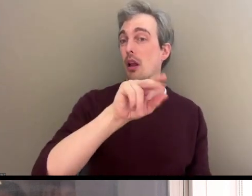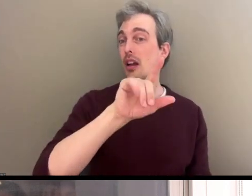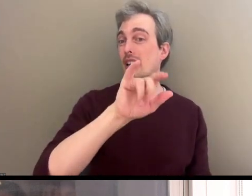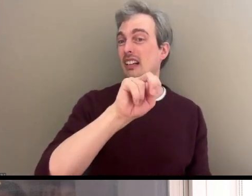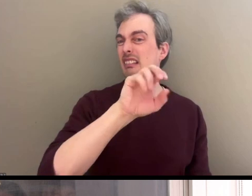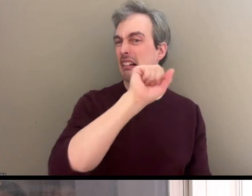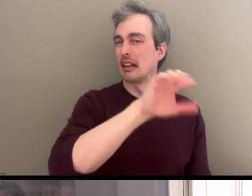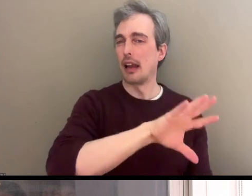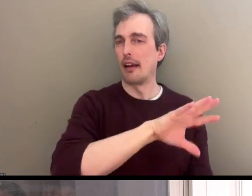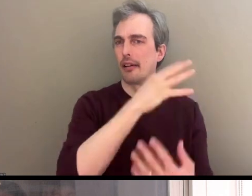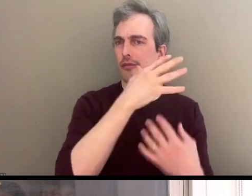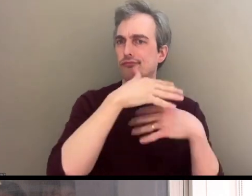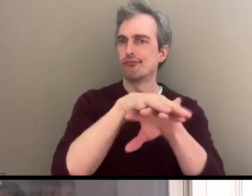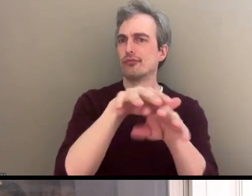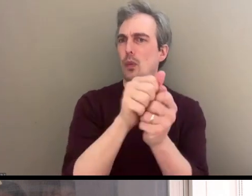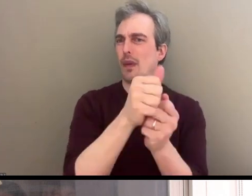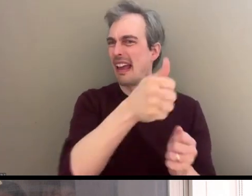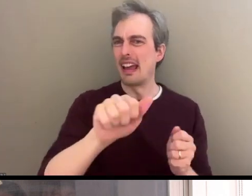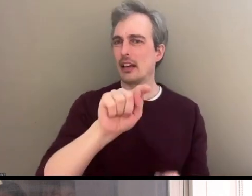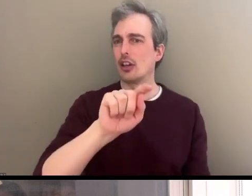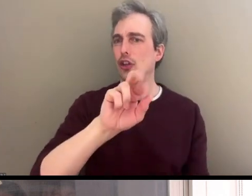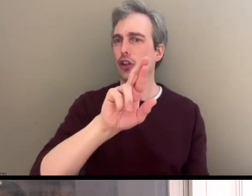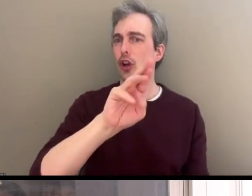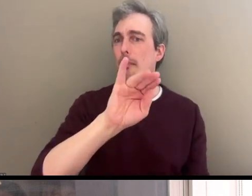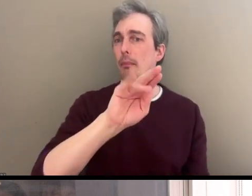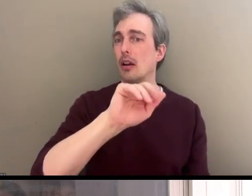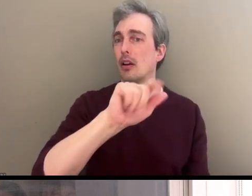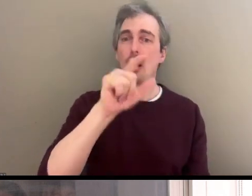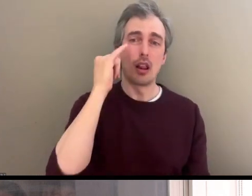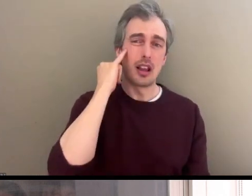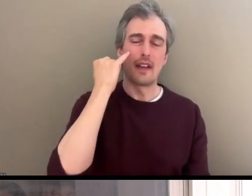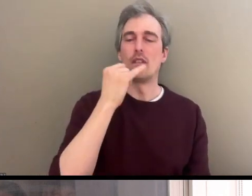And then the axe development linter could also be incorporated in IntelliJ, if you